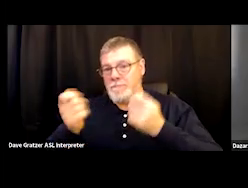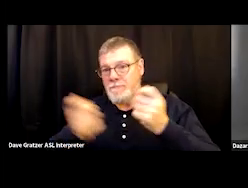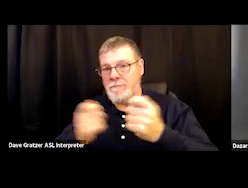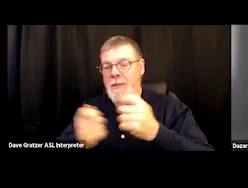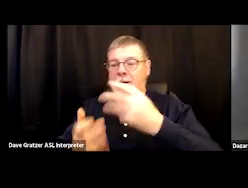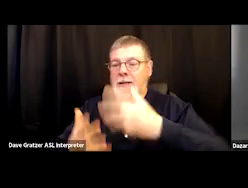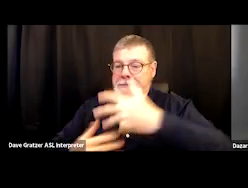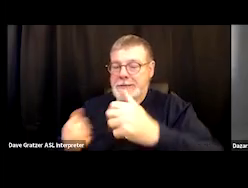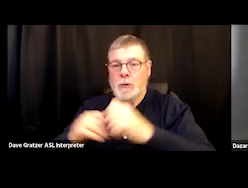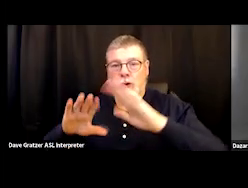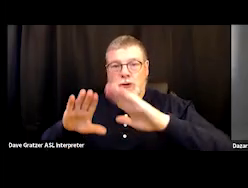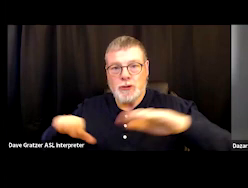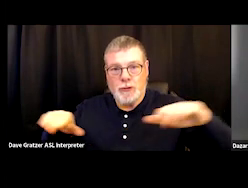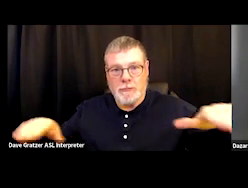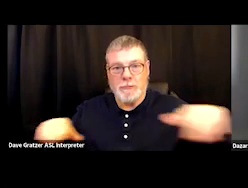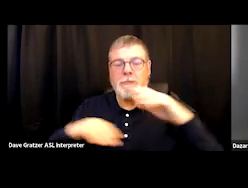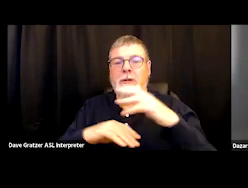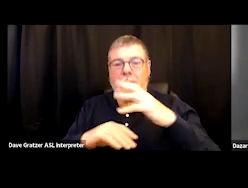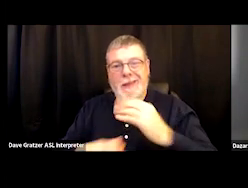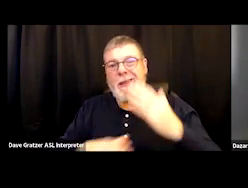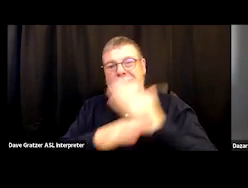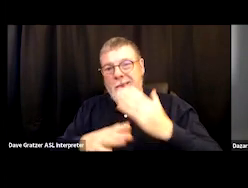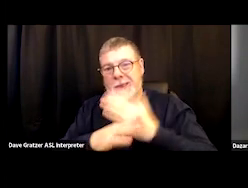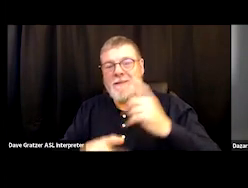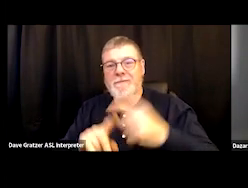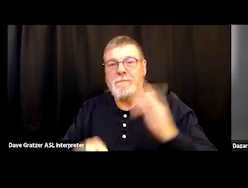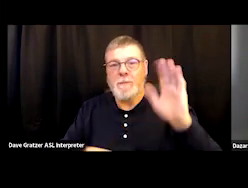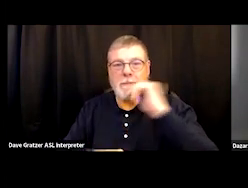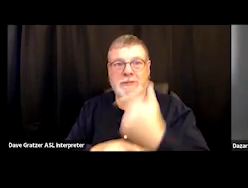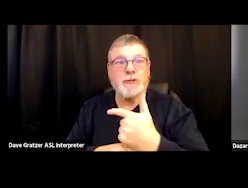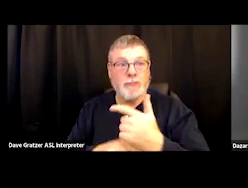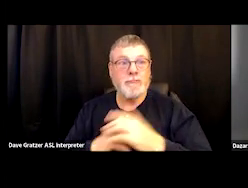and being nagged by her sister to attend her hygiene.